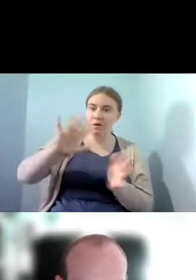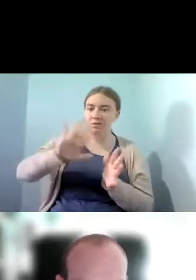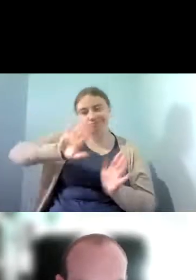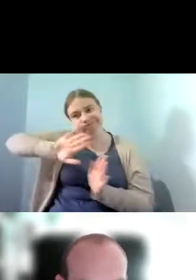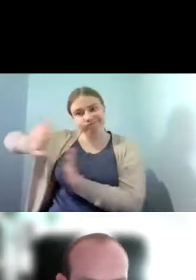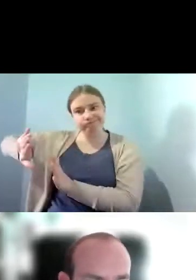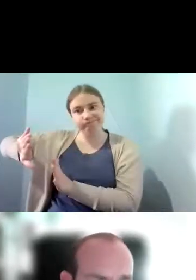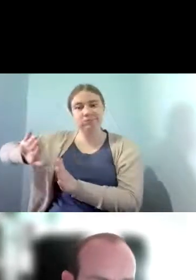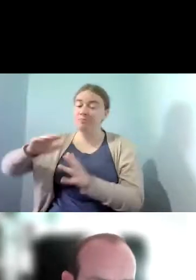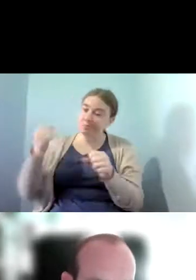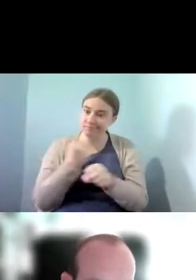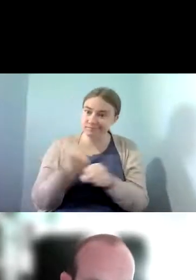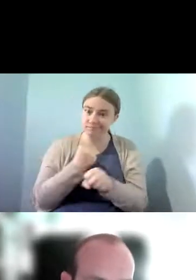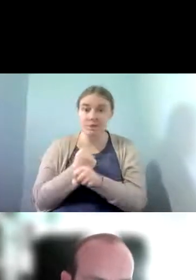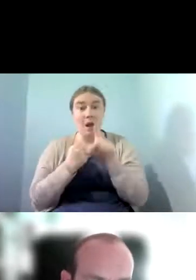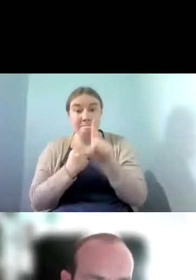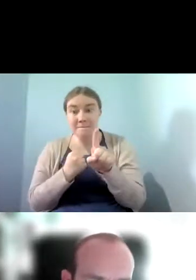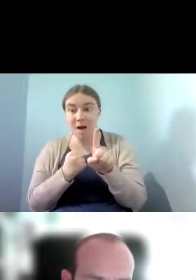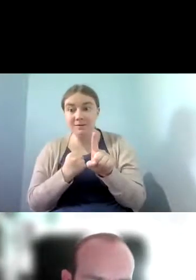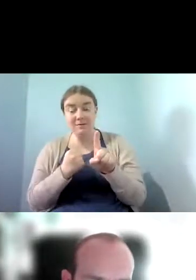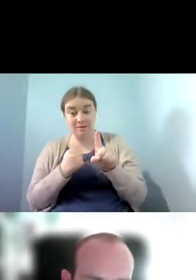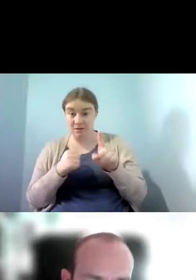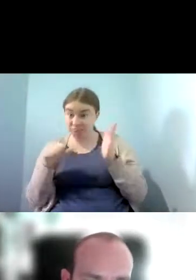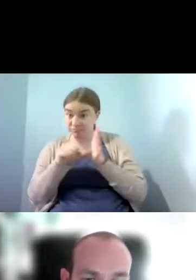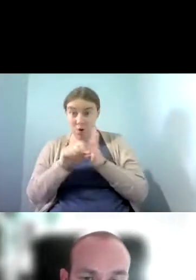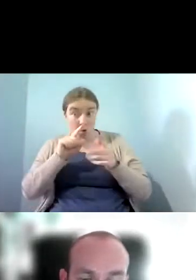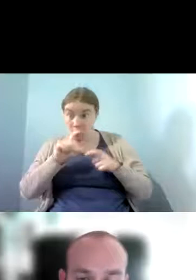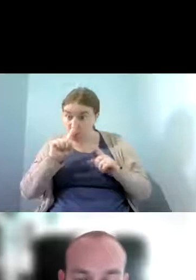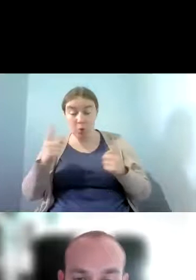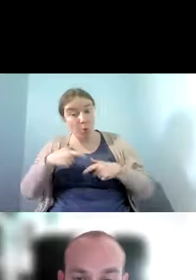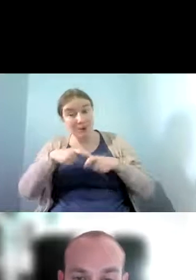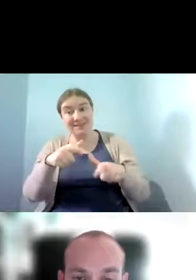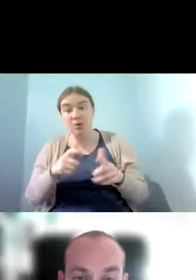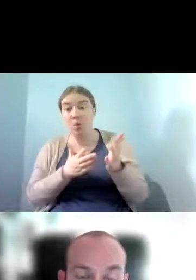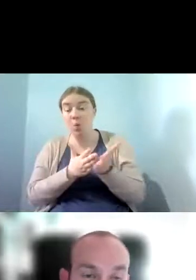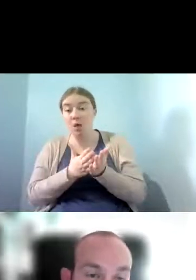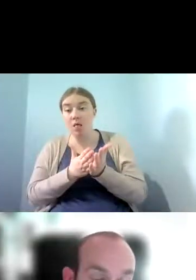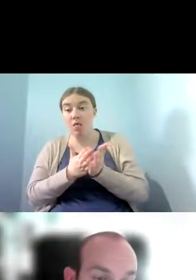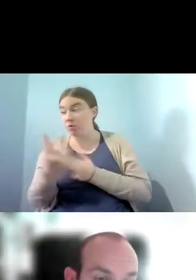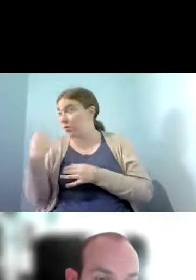but we weren't able to continue building the fish pass during the over winter because of the high